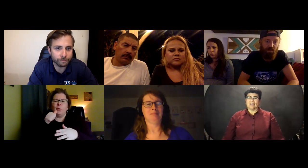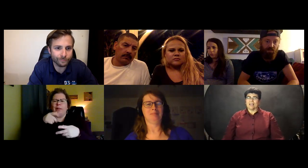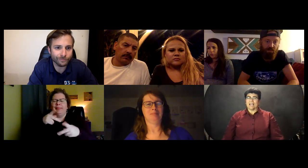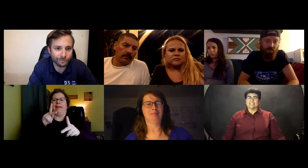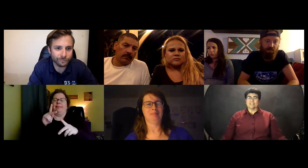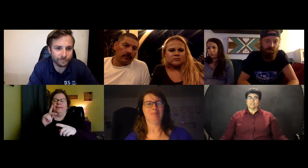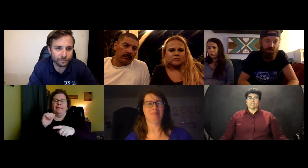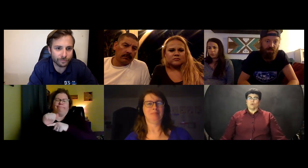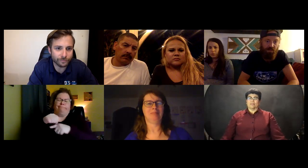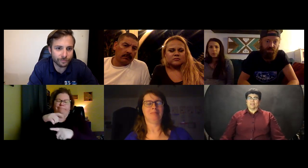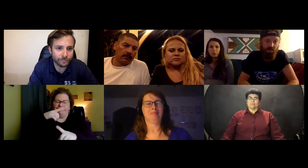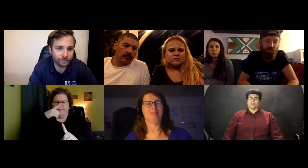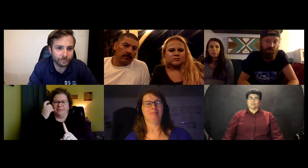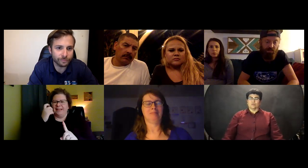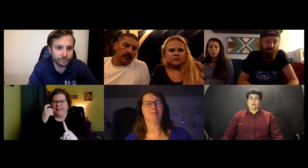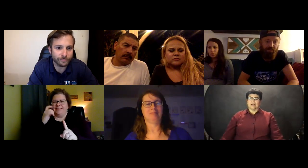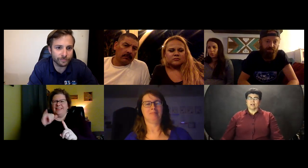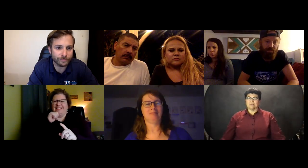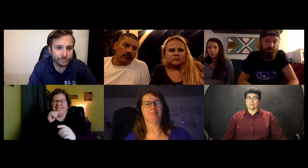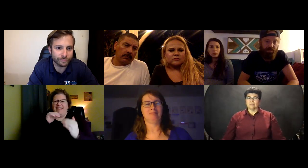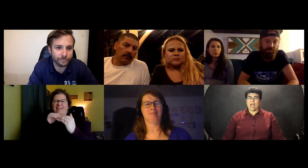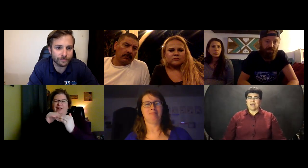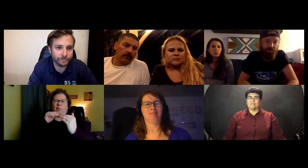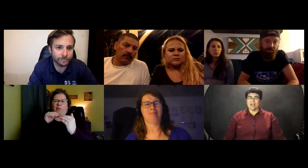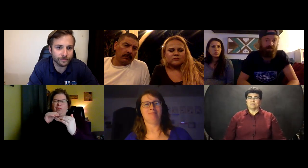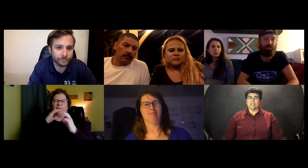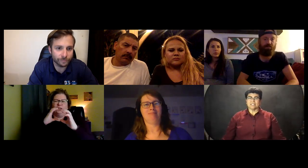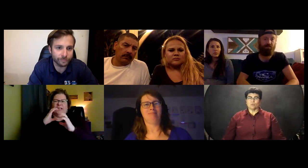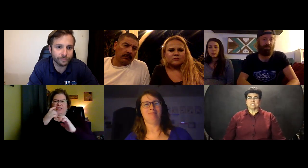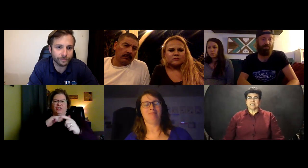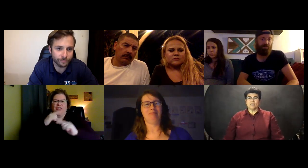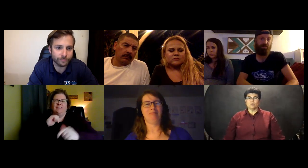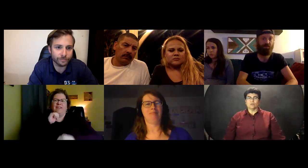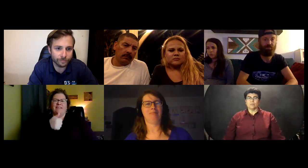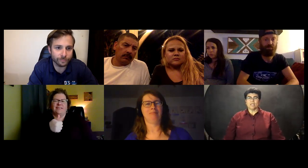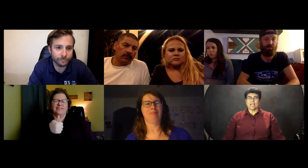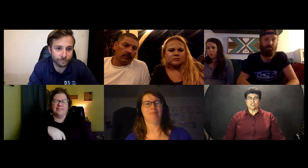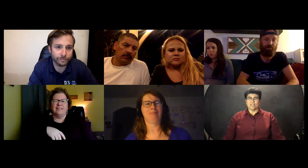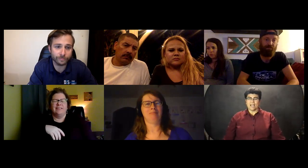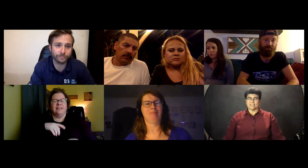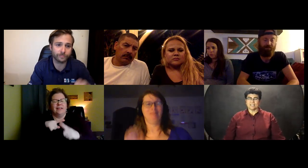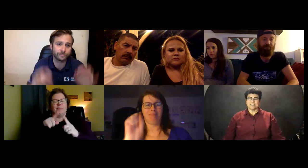i didn't really want them to um have that because it wasn't equal